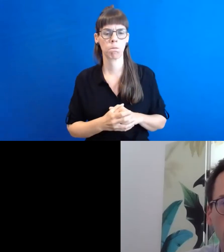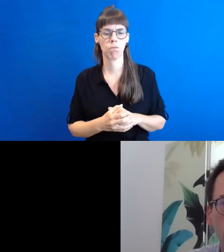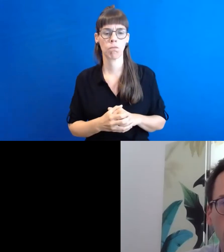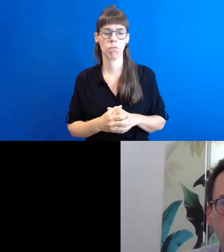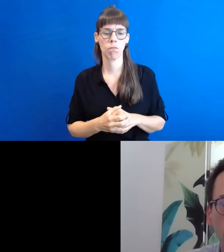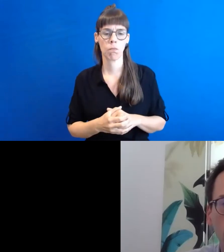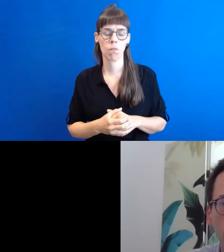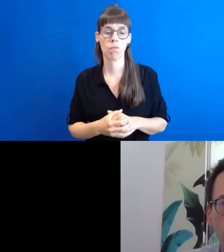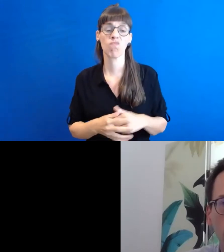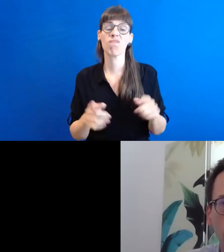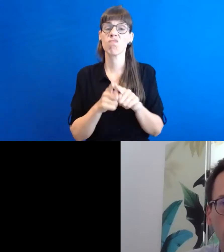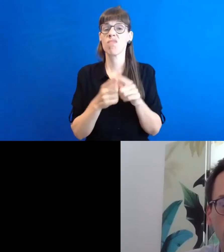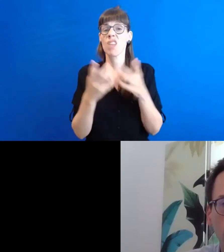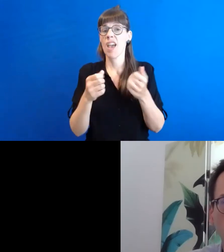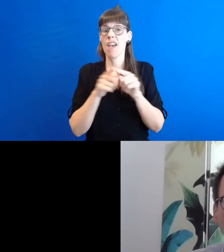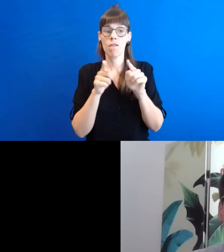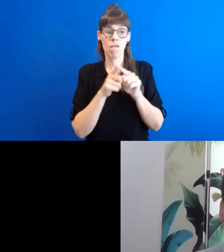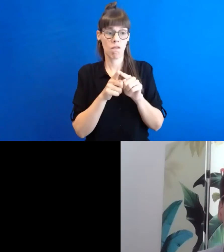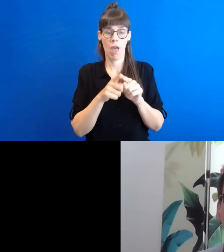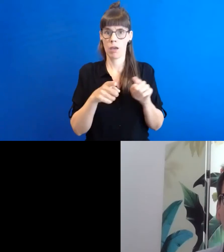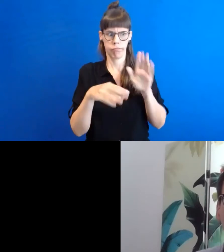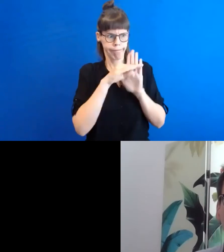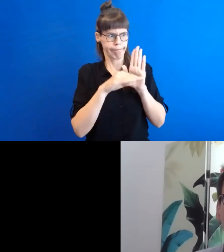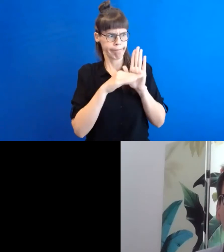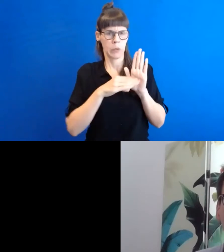impact on people with disabilities and their families. Many times